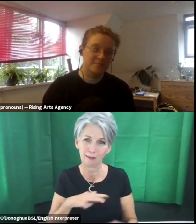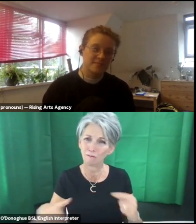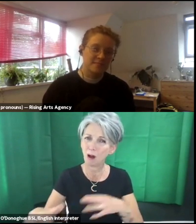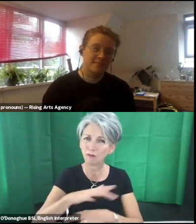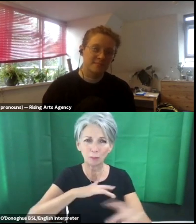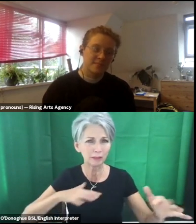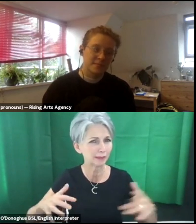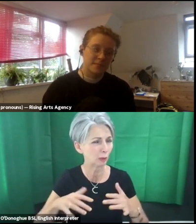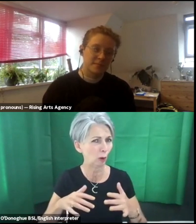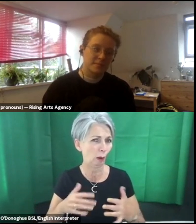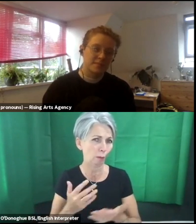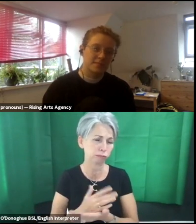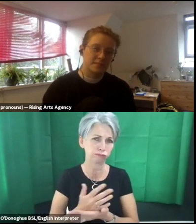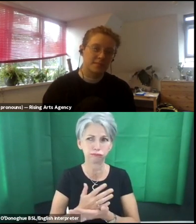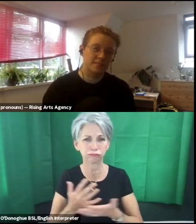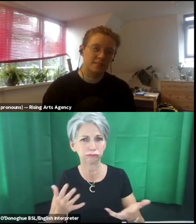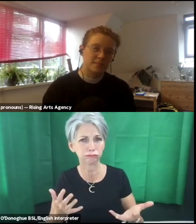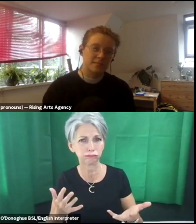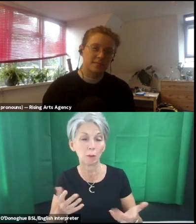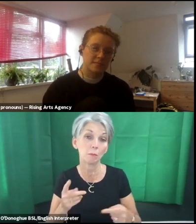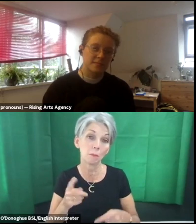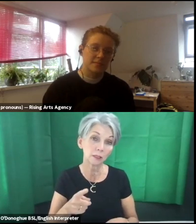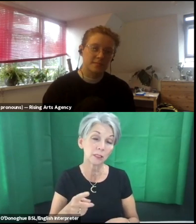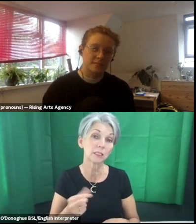But actually sometimes the law is on our side.